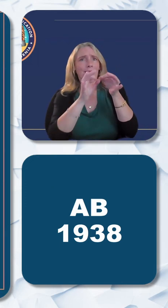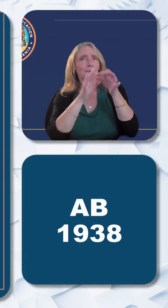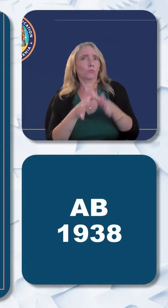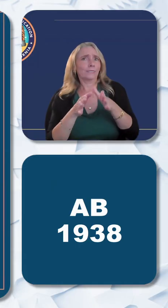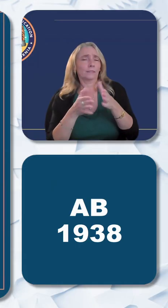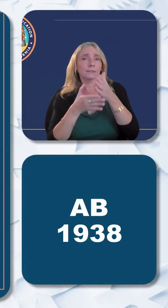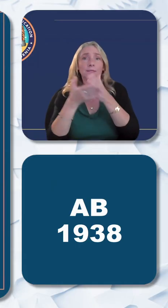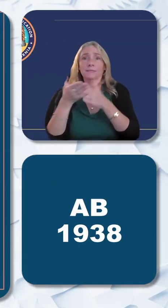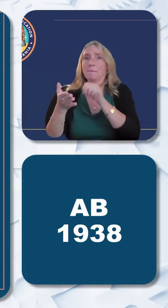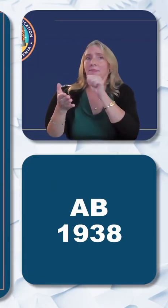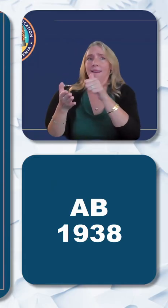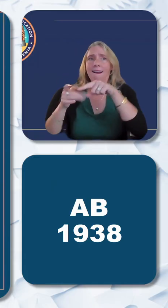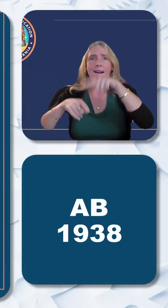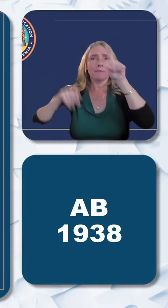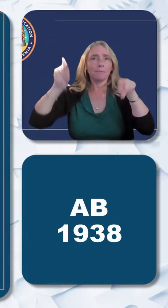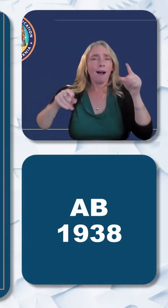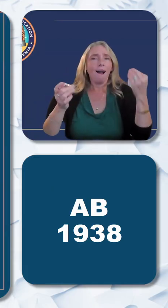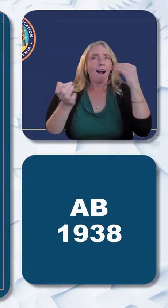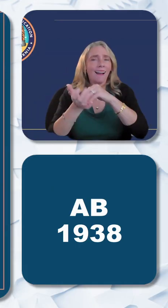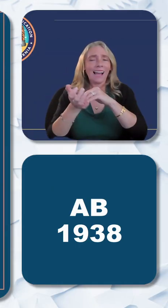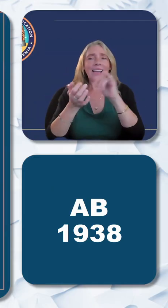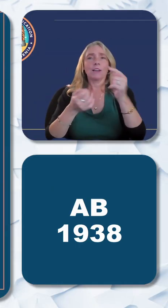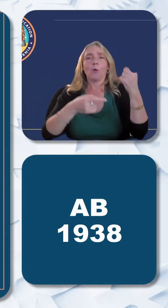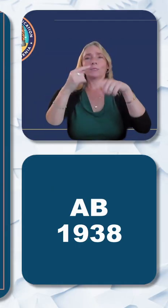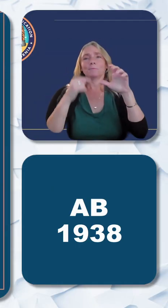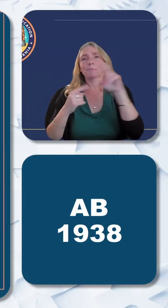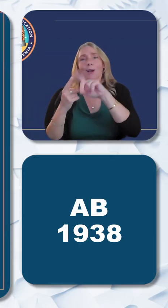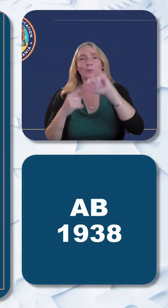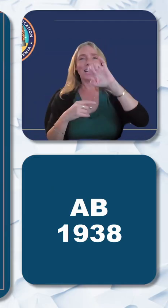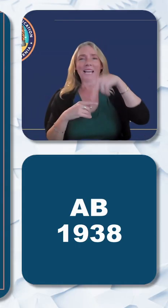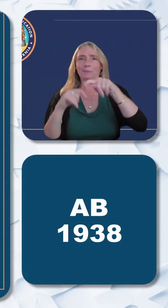student. And a lot of students do benefit from interpreting services, and many don't. Again,